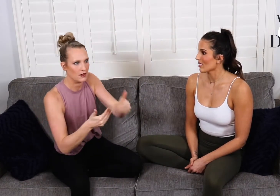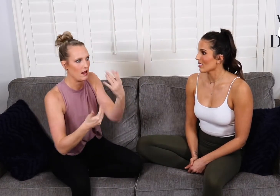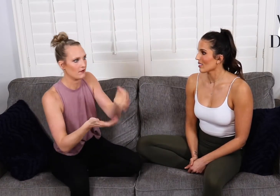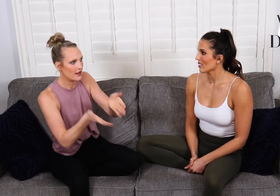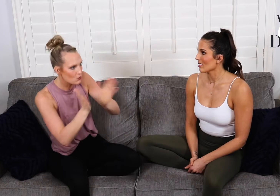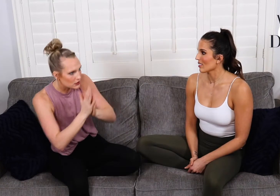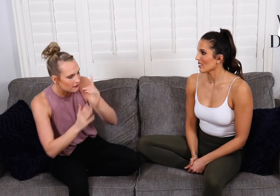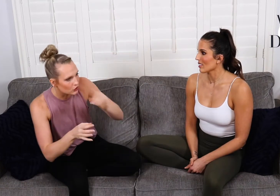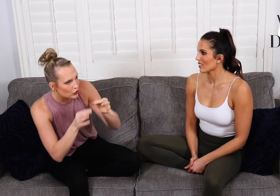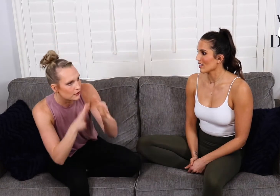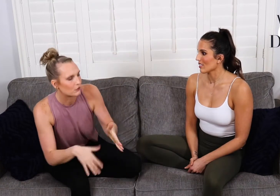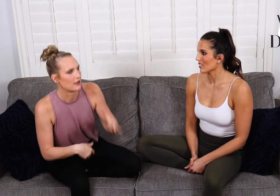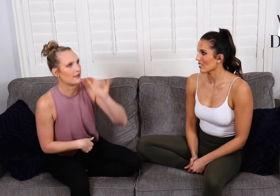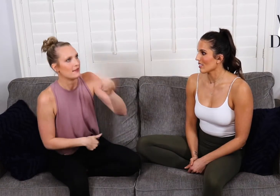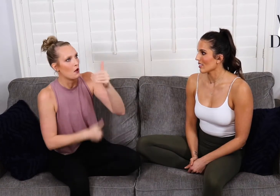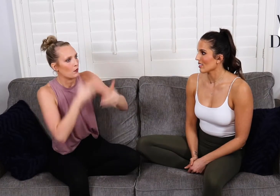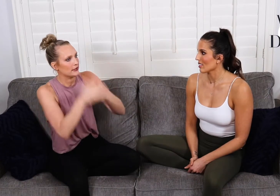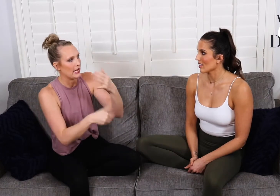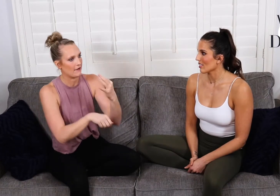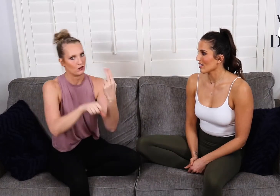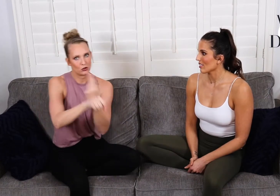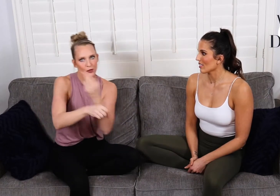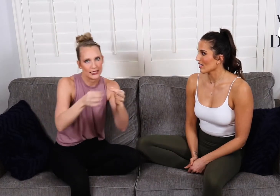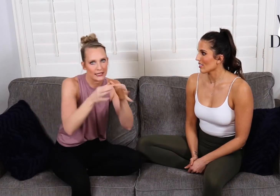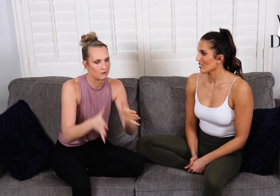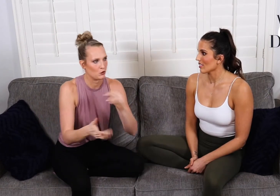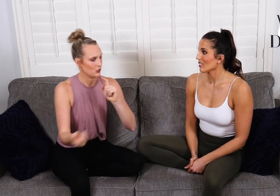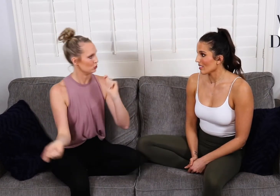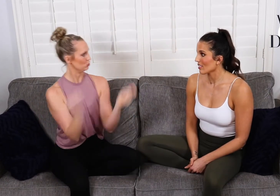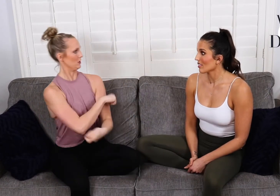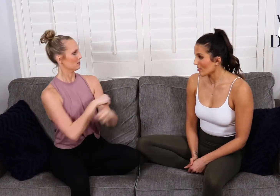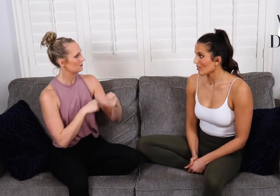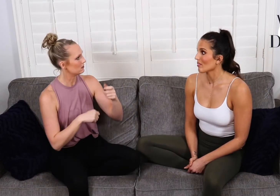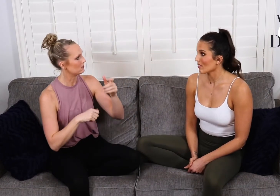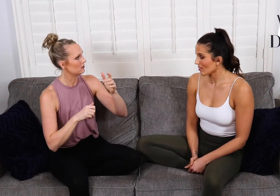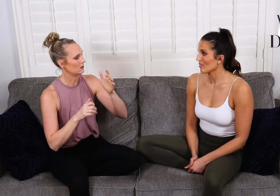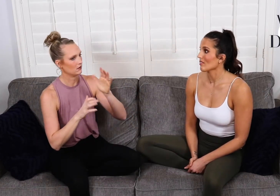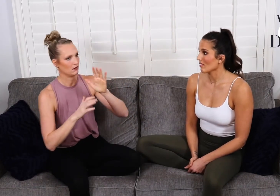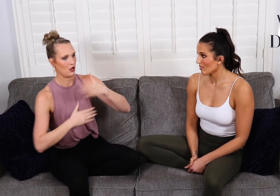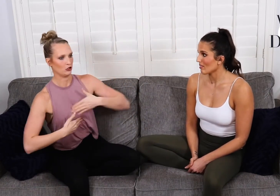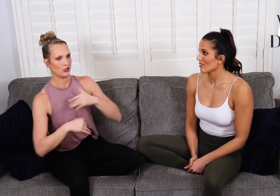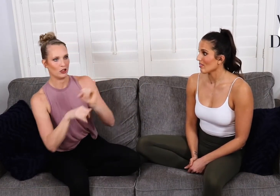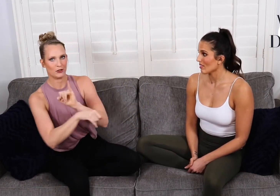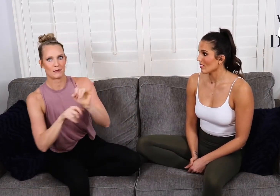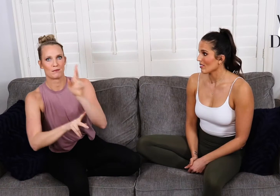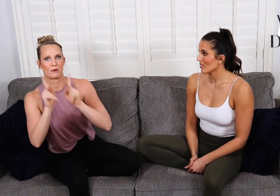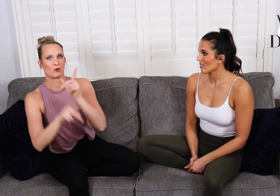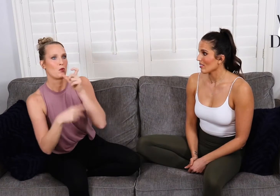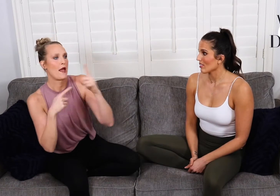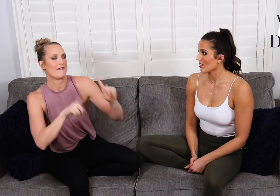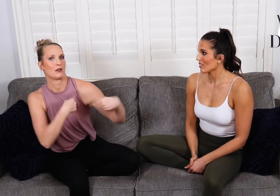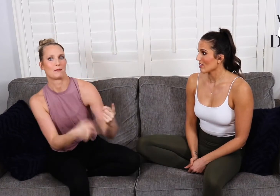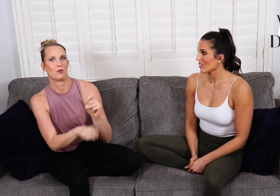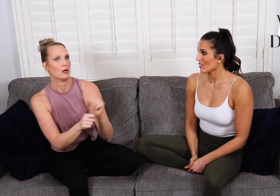of requesting an interpreter and the process of using an interpreter really change the dynamic and with the people in the entertainment industry